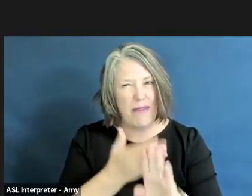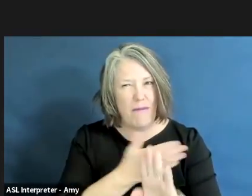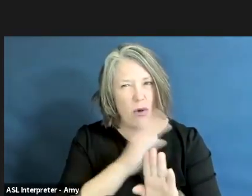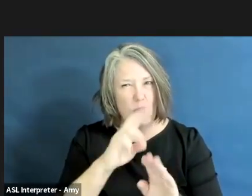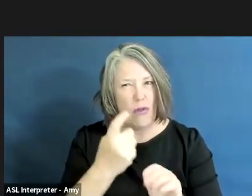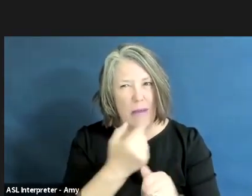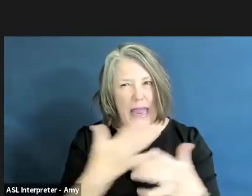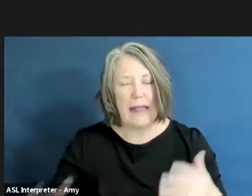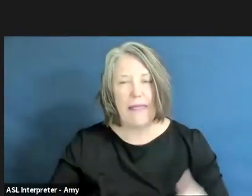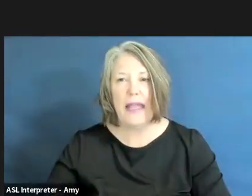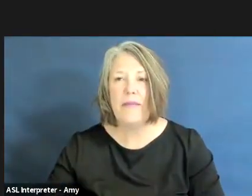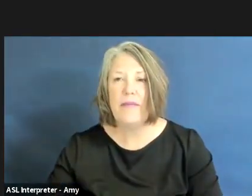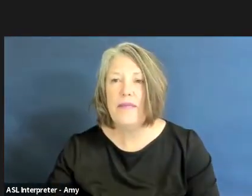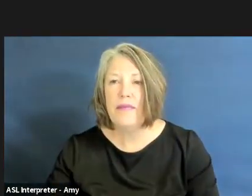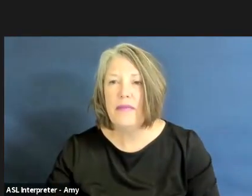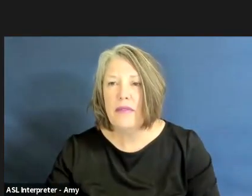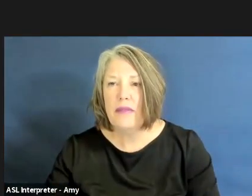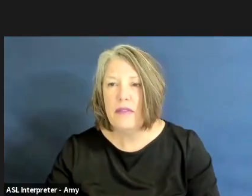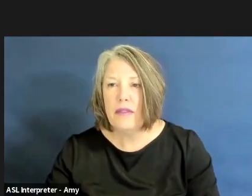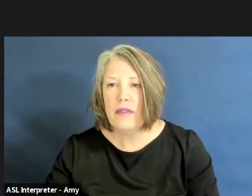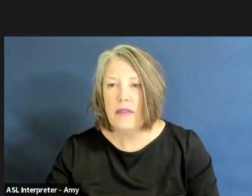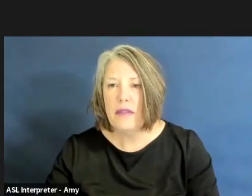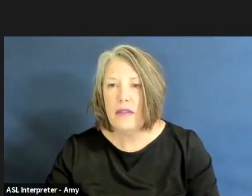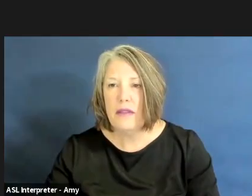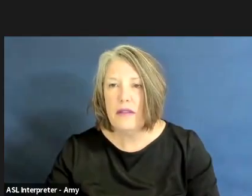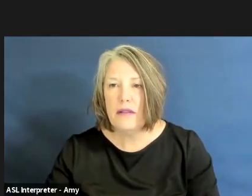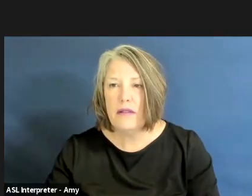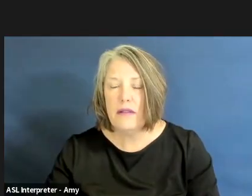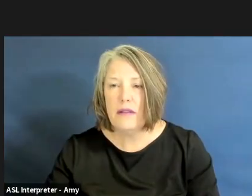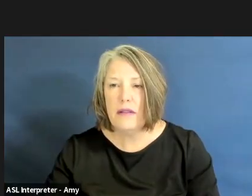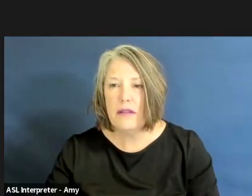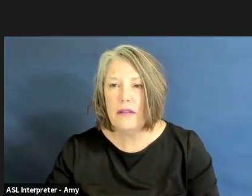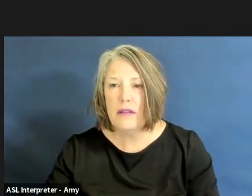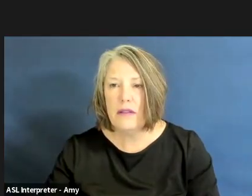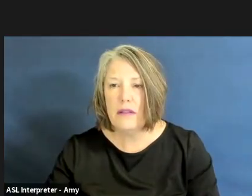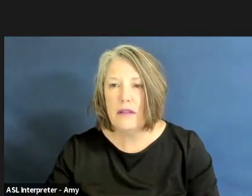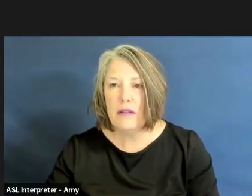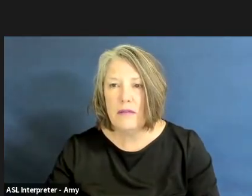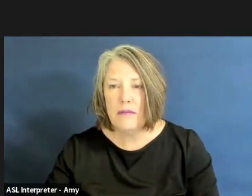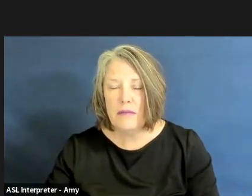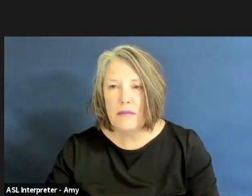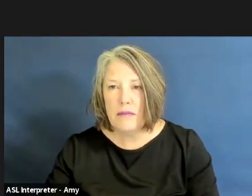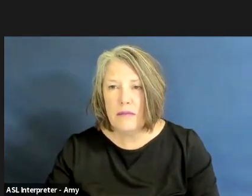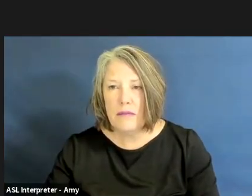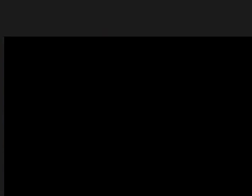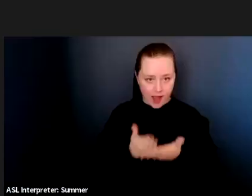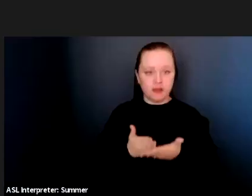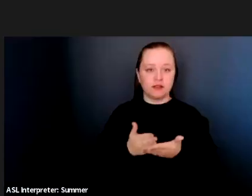In the third trimester after cracking a rib, actually in the third trimester after my hip started to loosen,